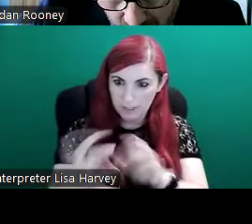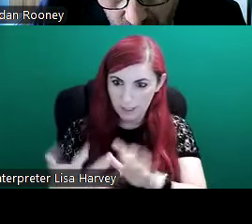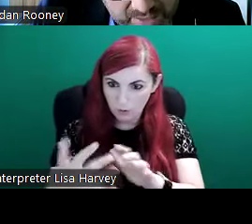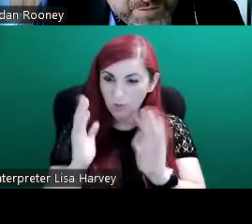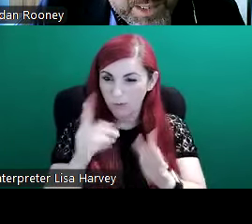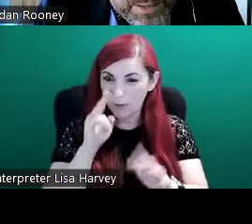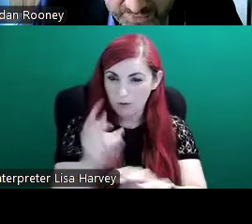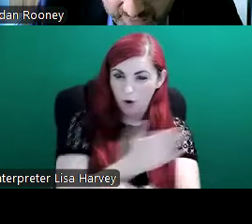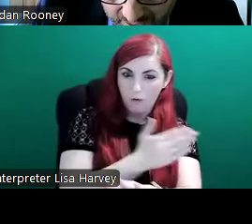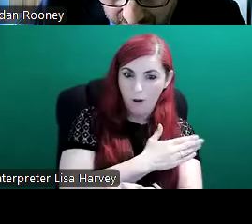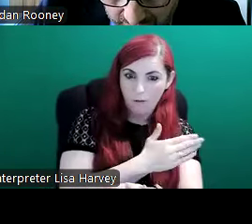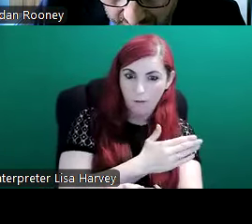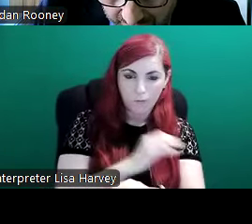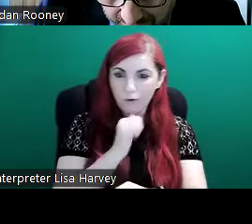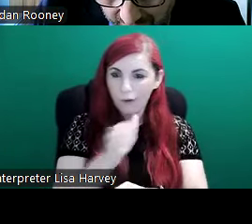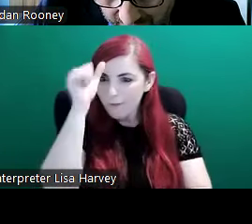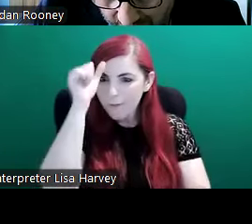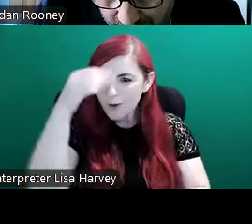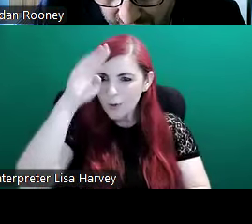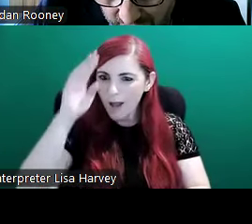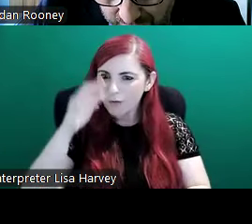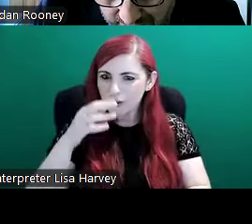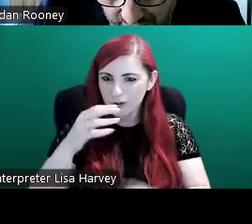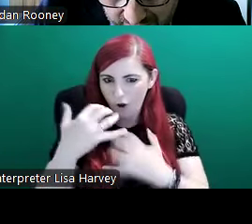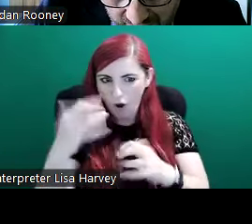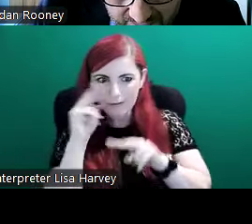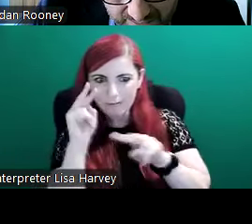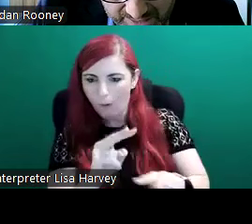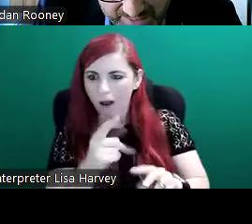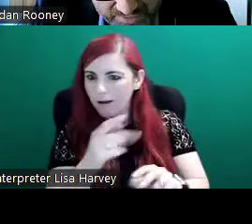totally unfamiliar to an Irish audience. However, the unprecedented hostility that